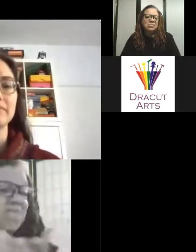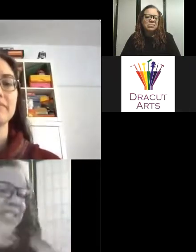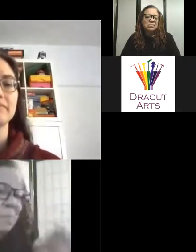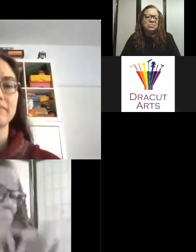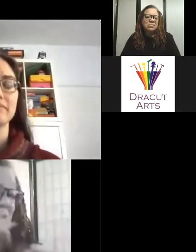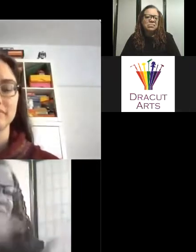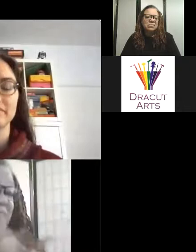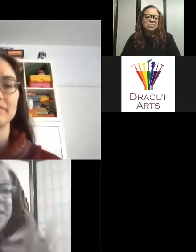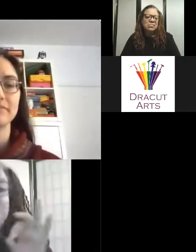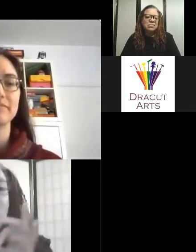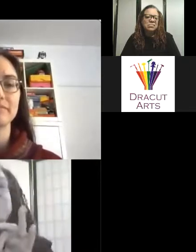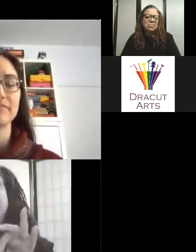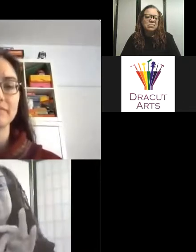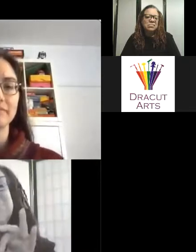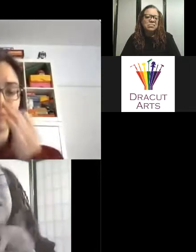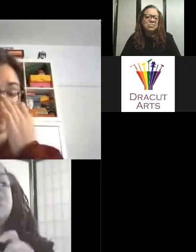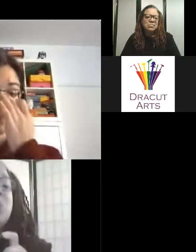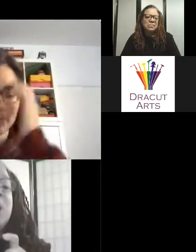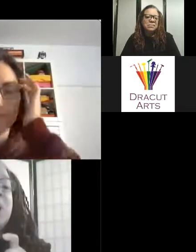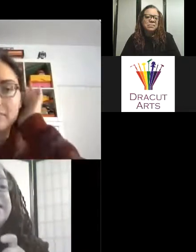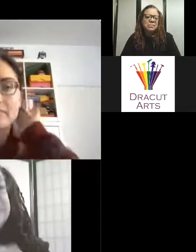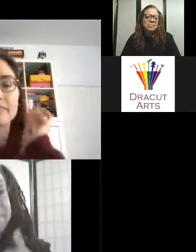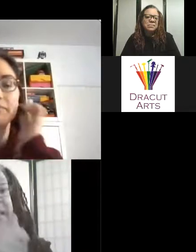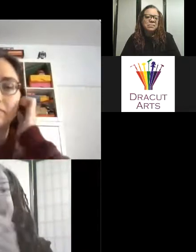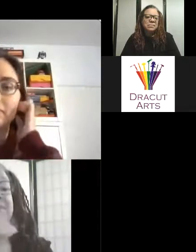Um, so I just need to believe in him as a storyteller,